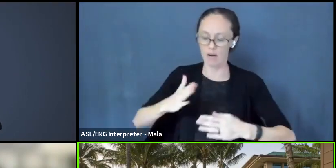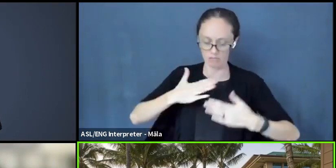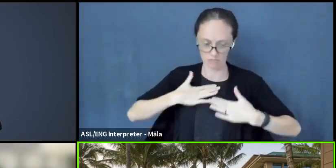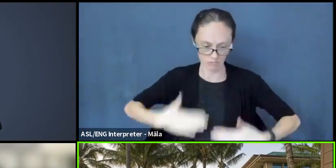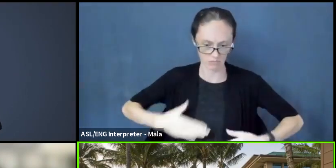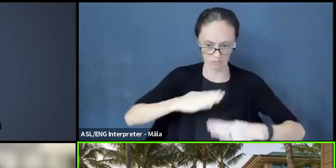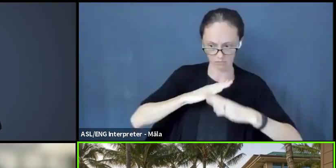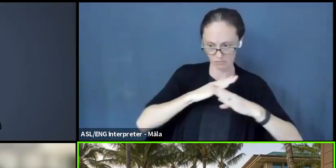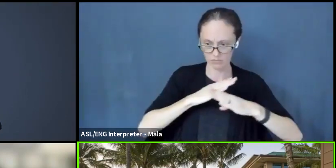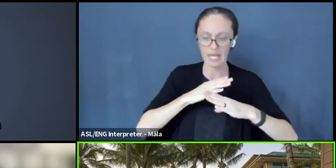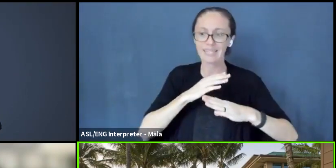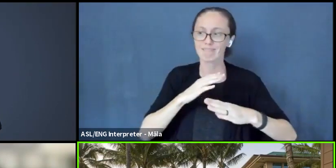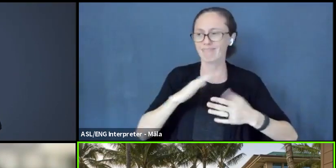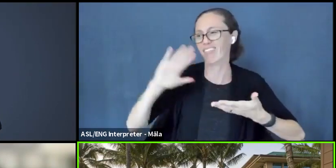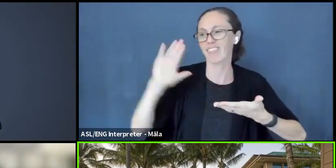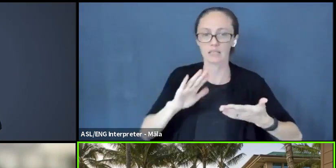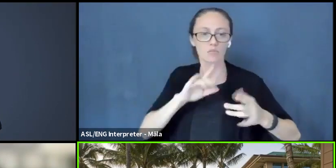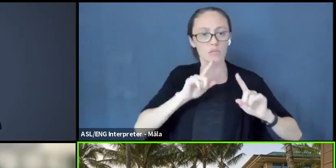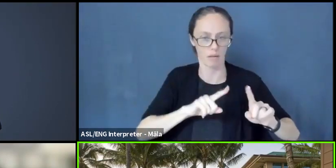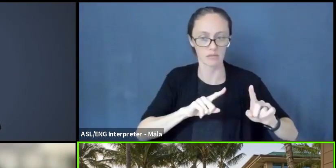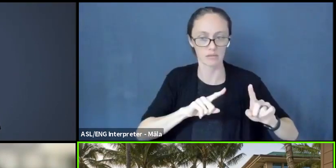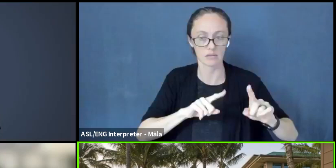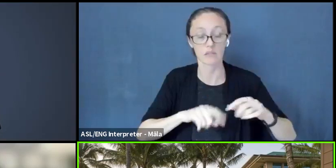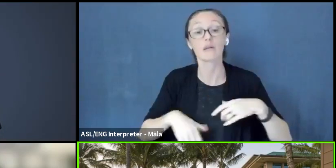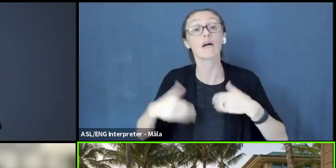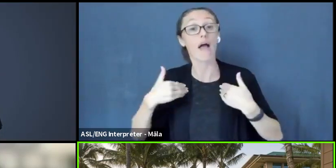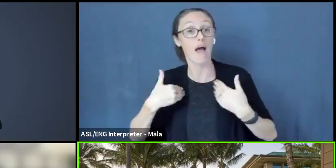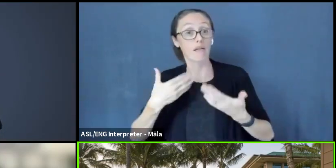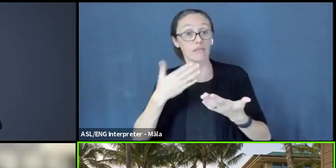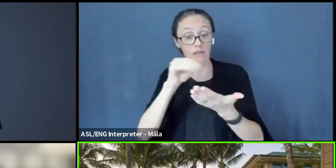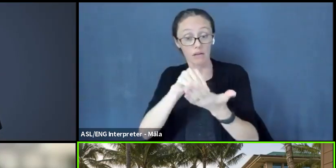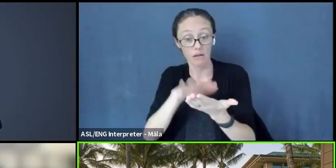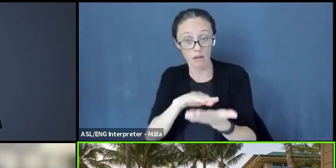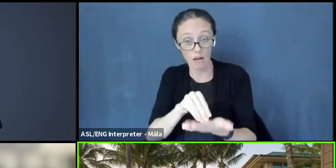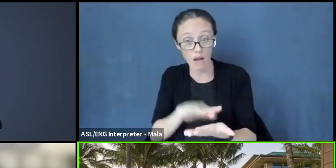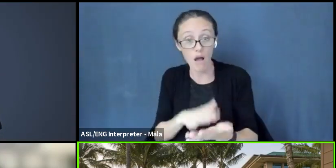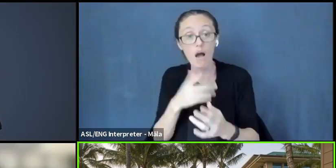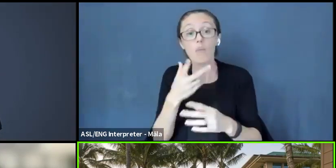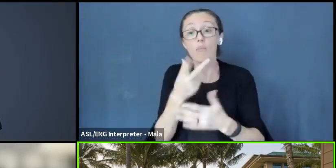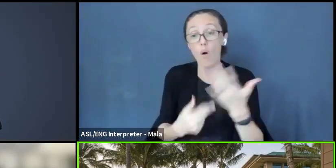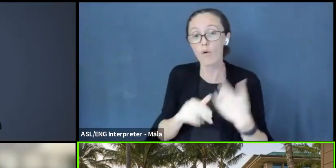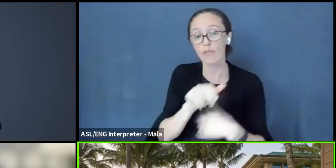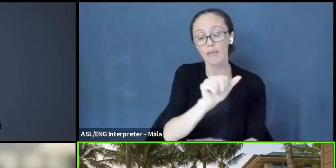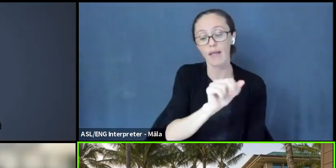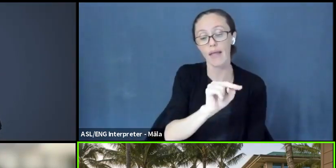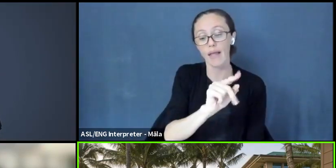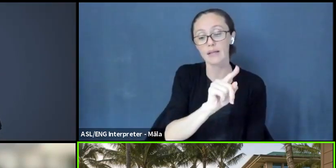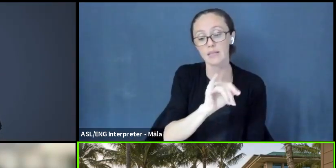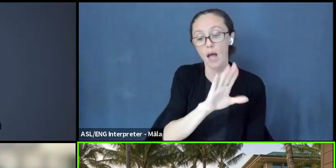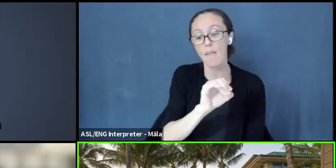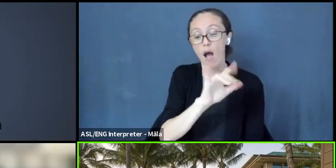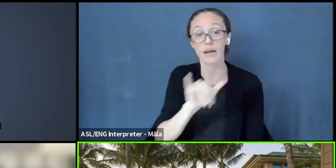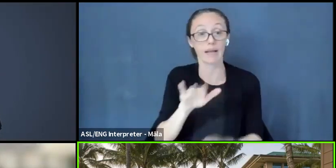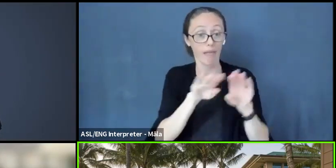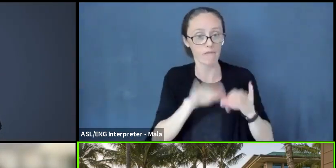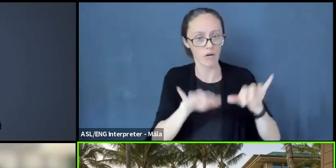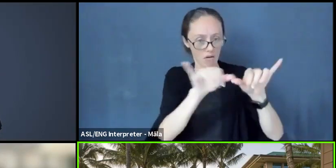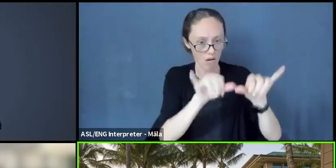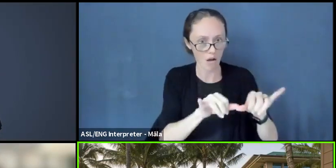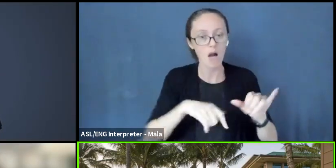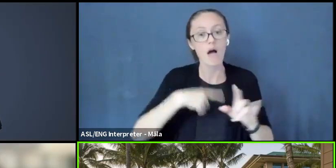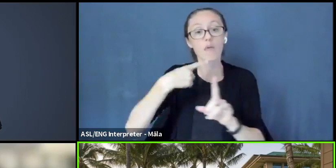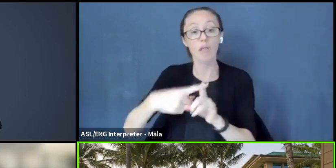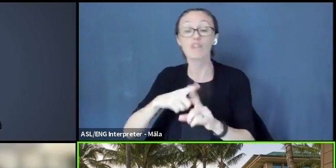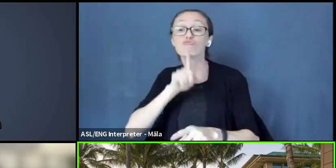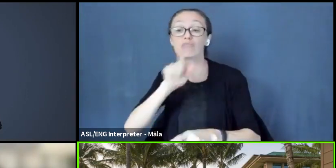there was data both from antibody levels as well as real life hospitalization data.